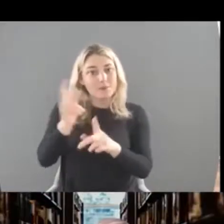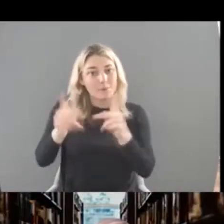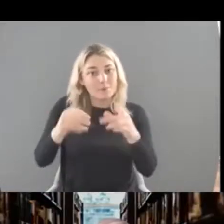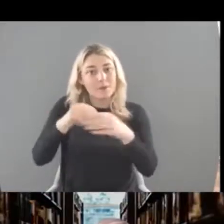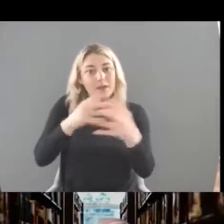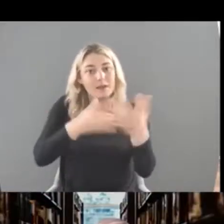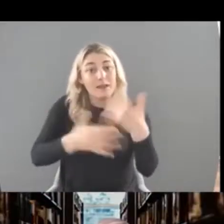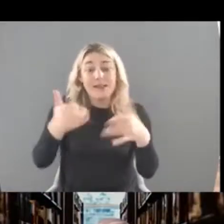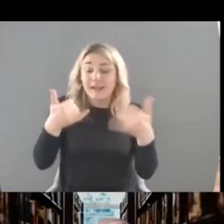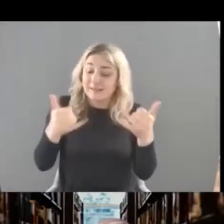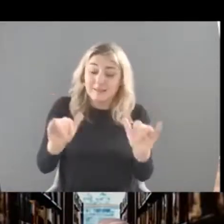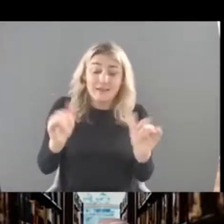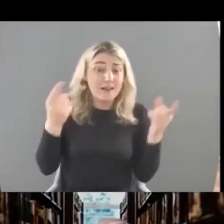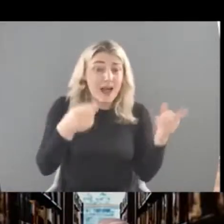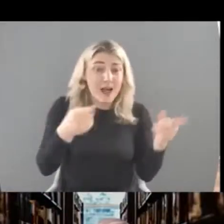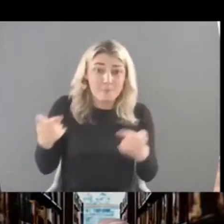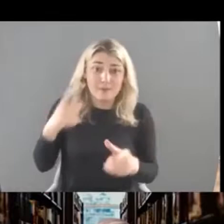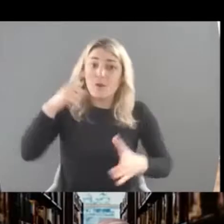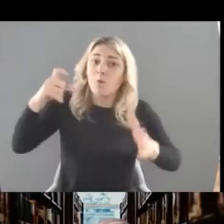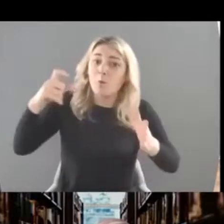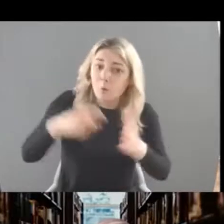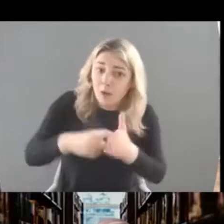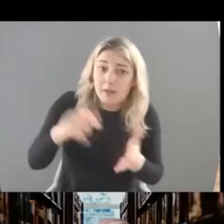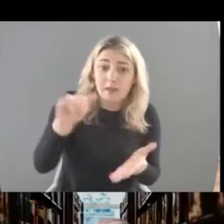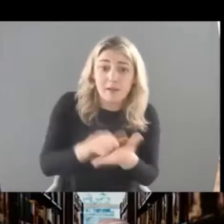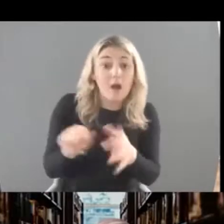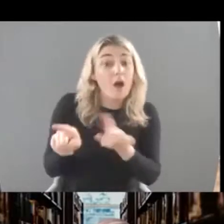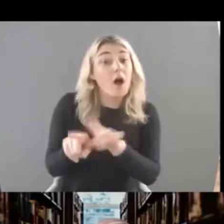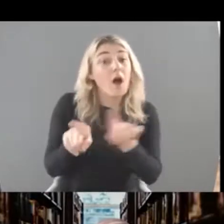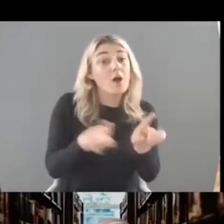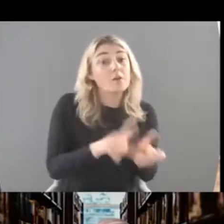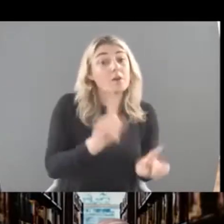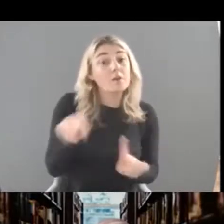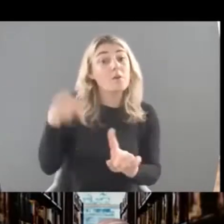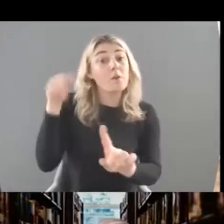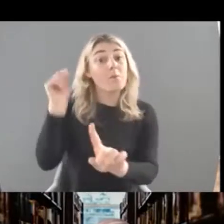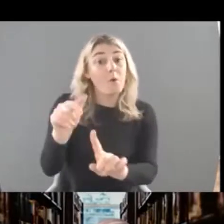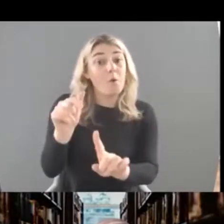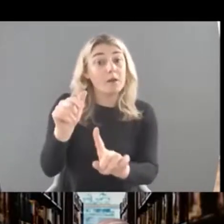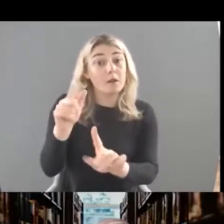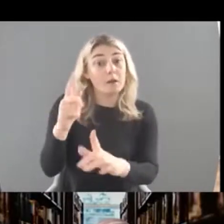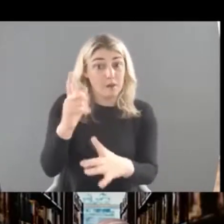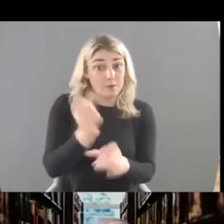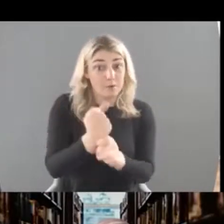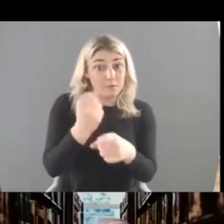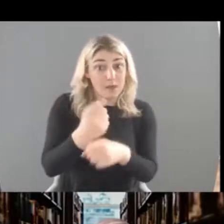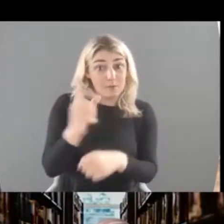And just recognizing that. And also to the point that was made by Tarrence that we conflate